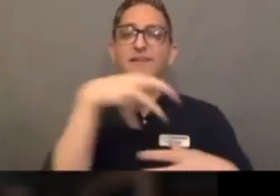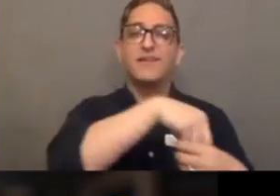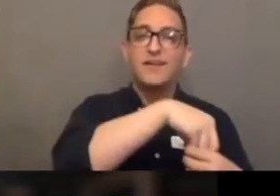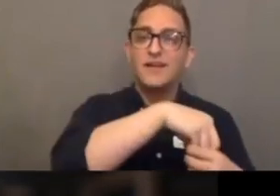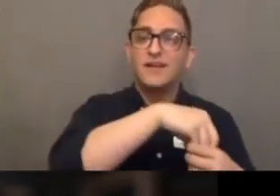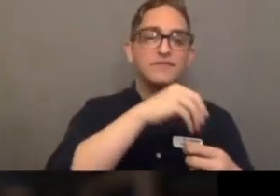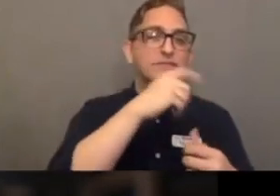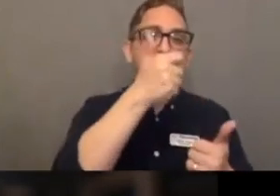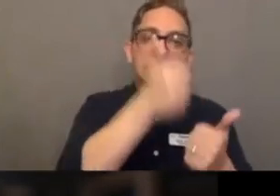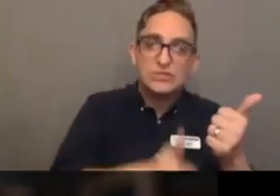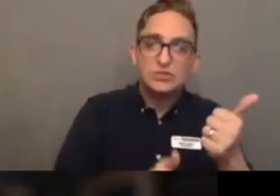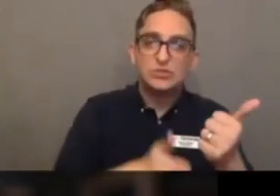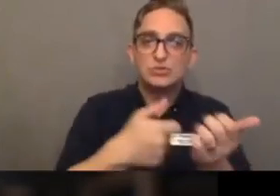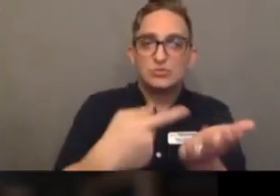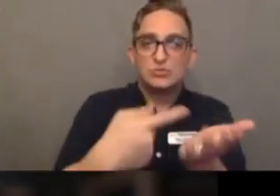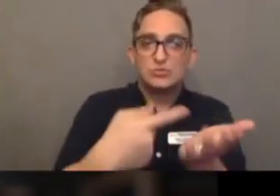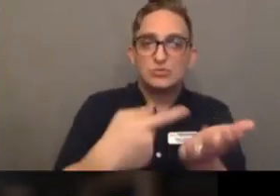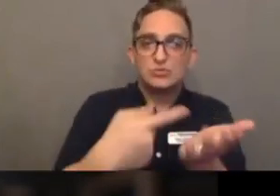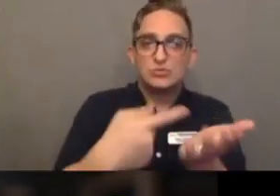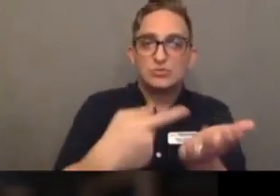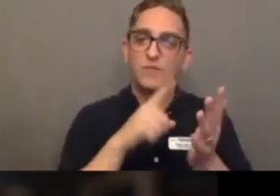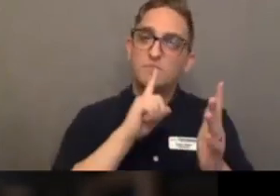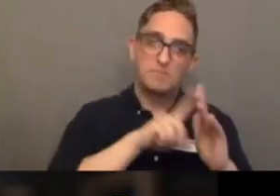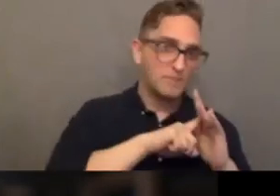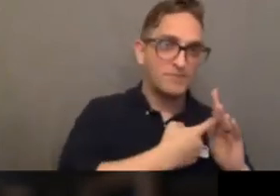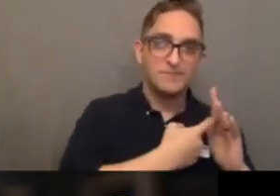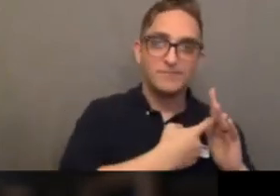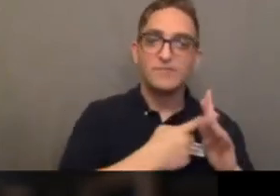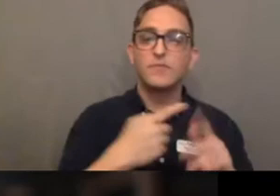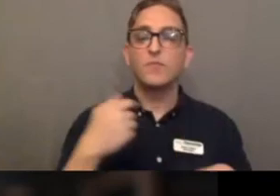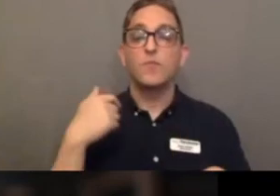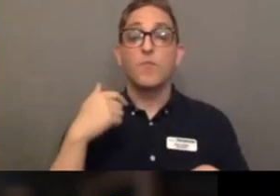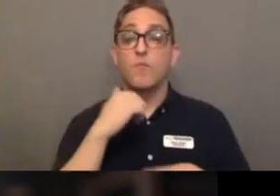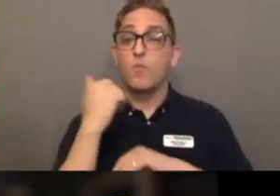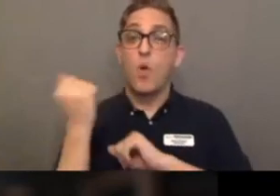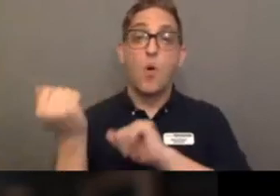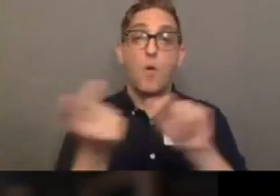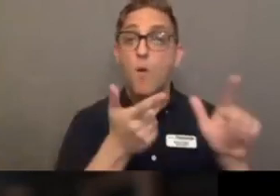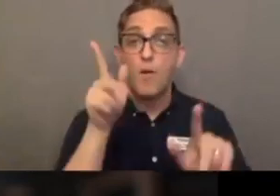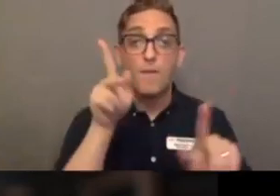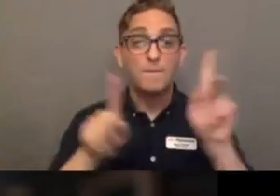to spend time getting to know every person we're designing for so that we're designing